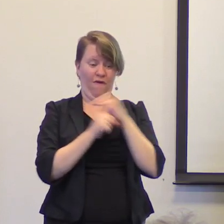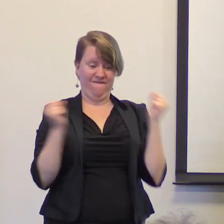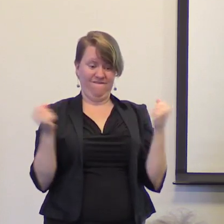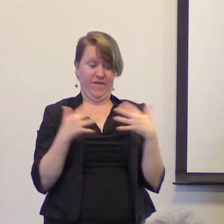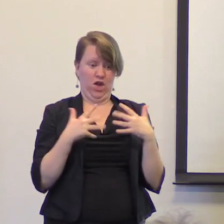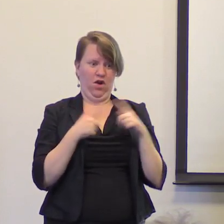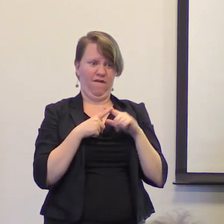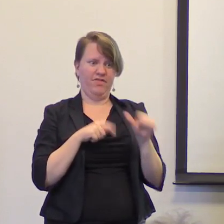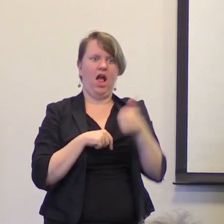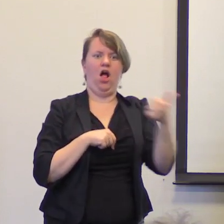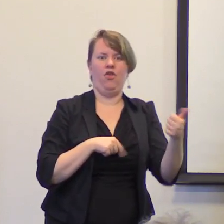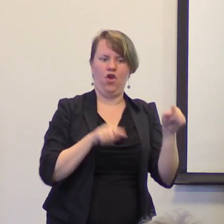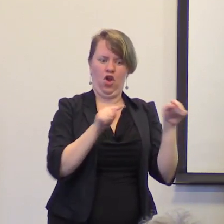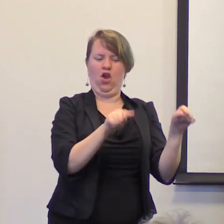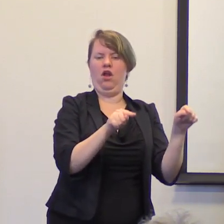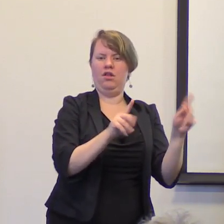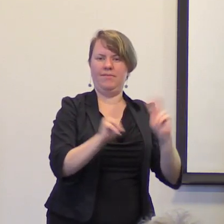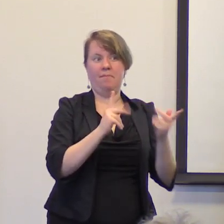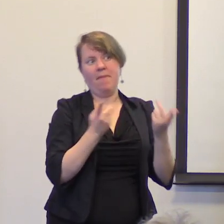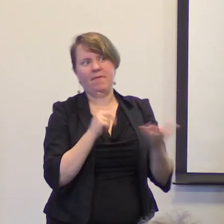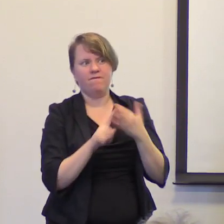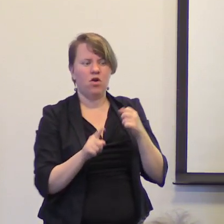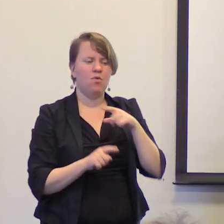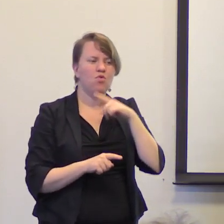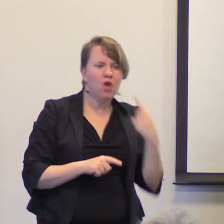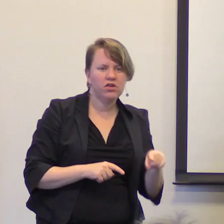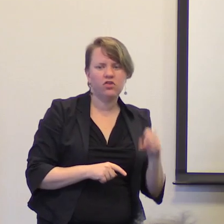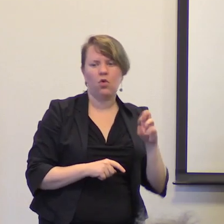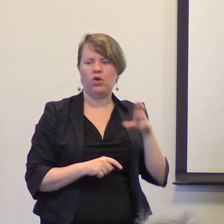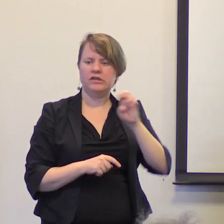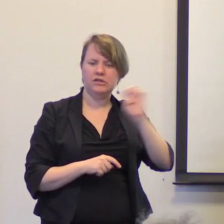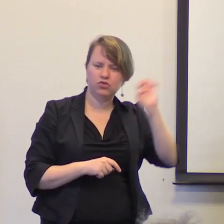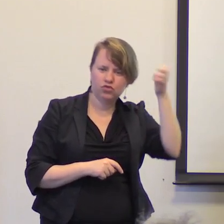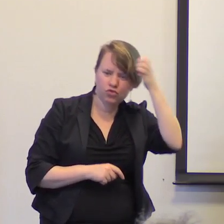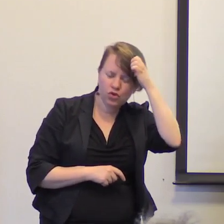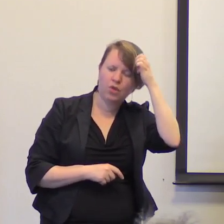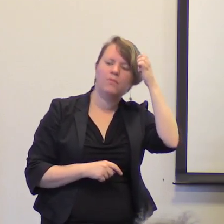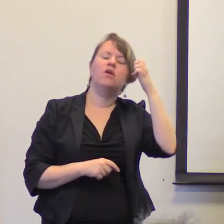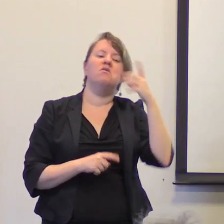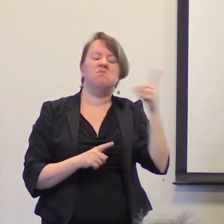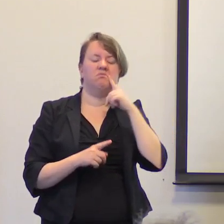in this case, the people who might be from Russia or Eastern Europe, was really overblown and really irrational.